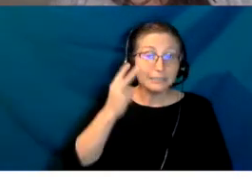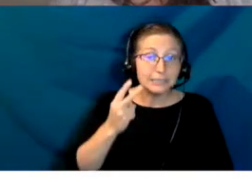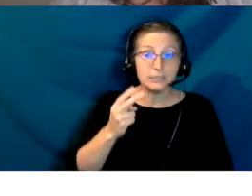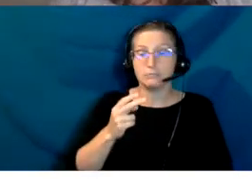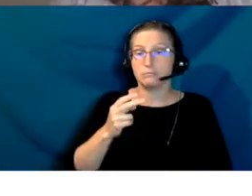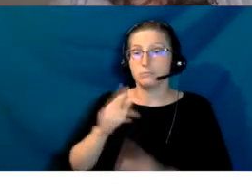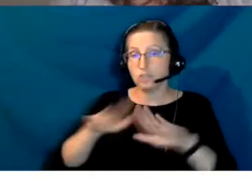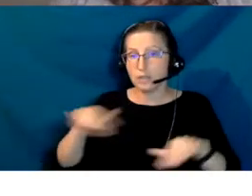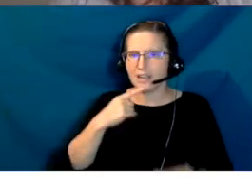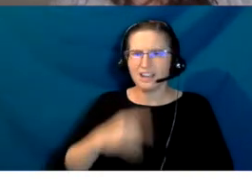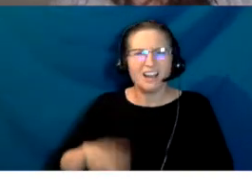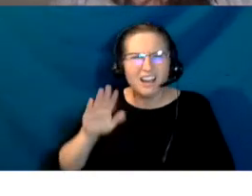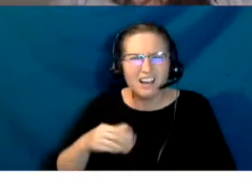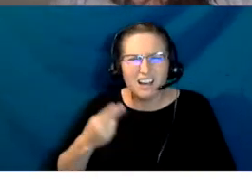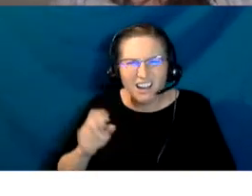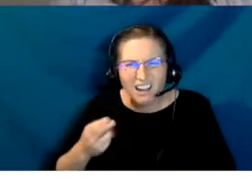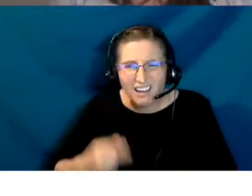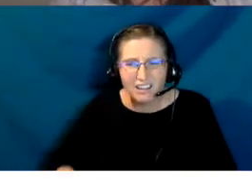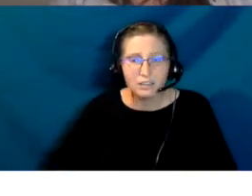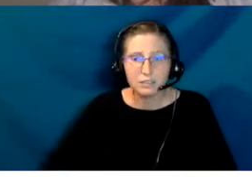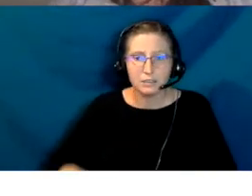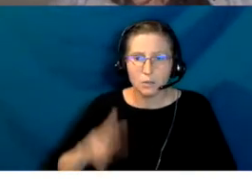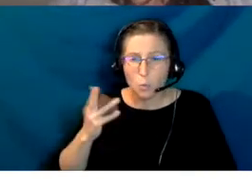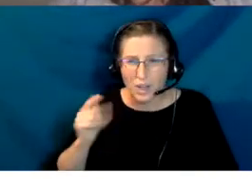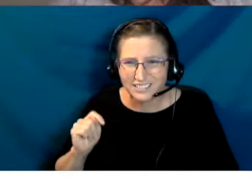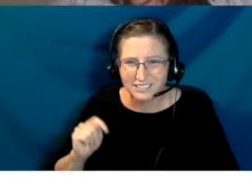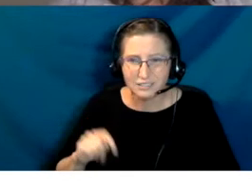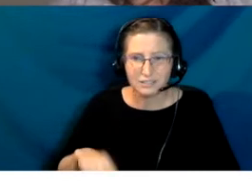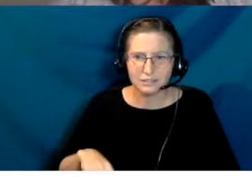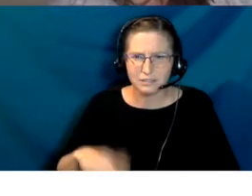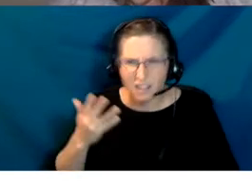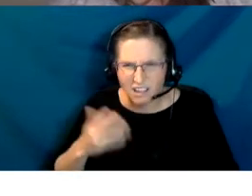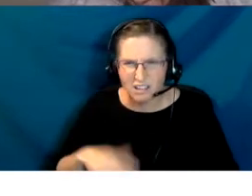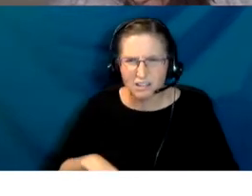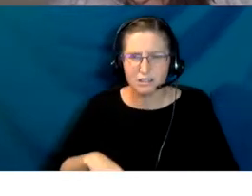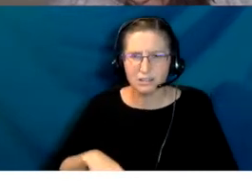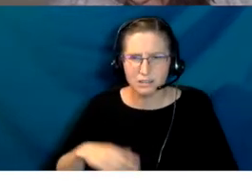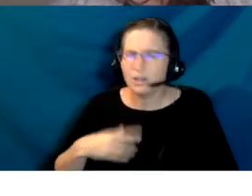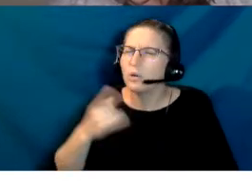Or “What did you say”, “Did you say” and then repeat your message. And it might